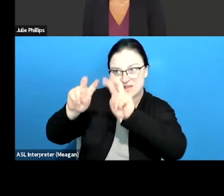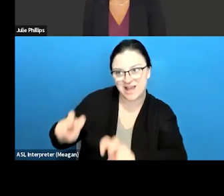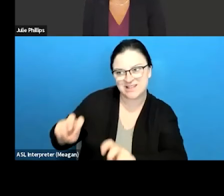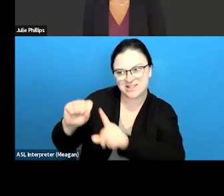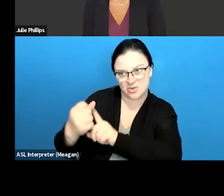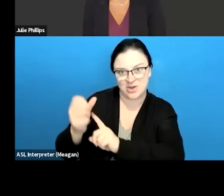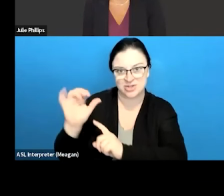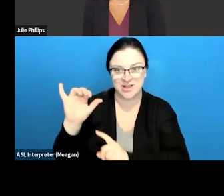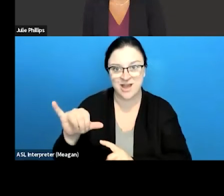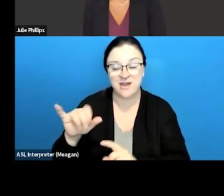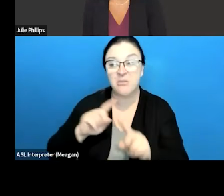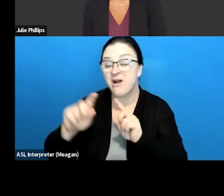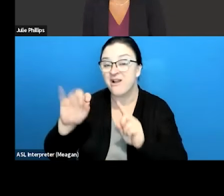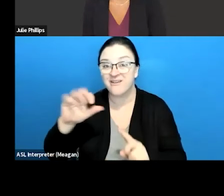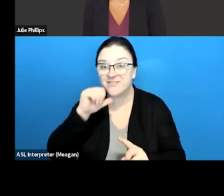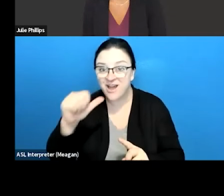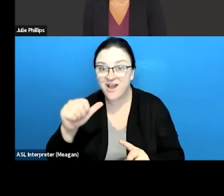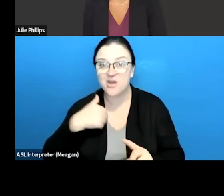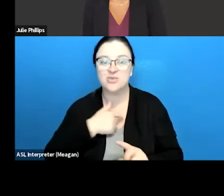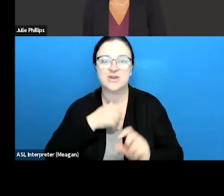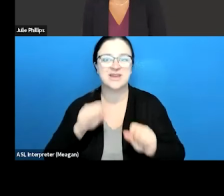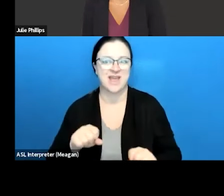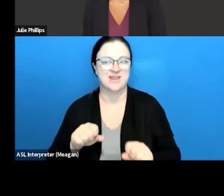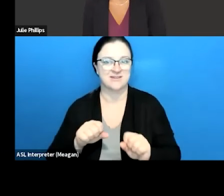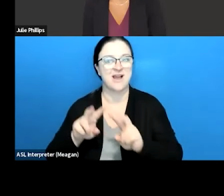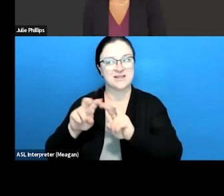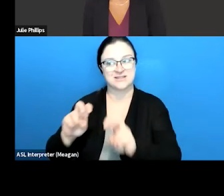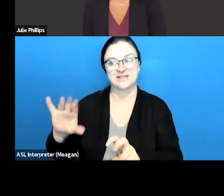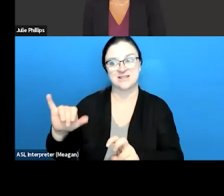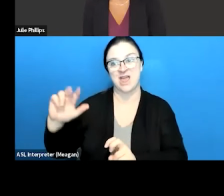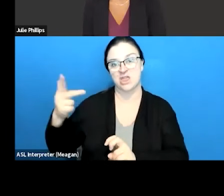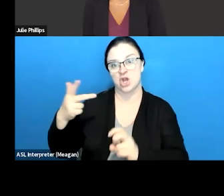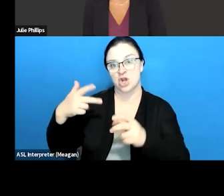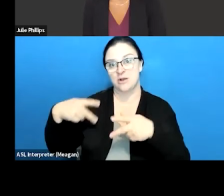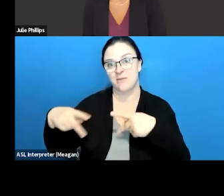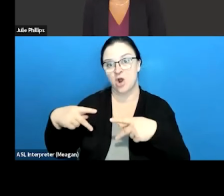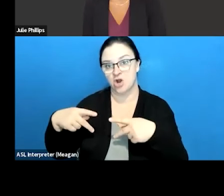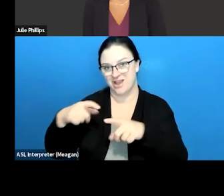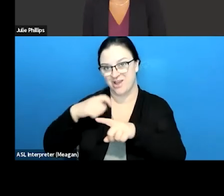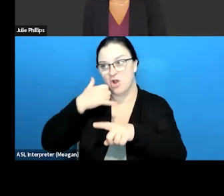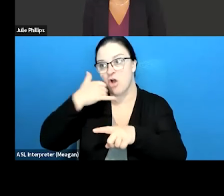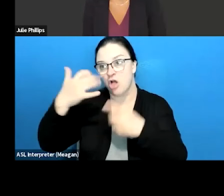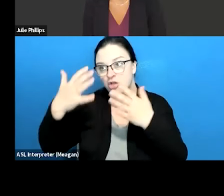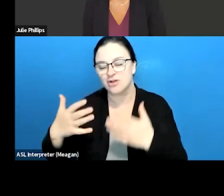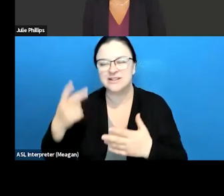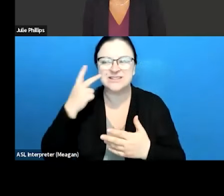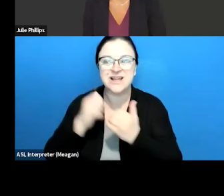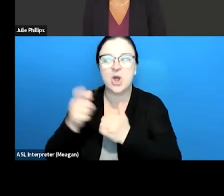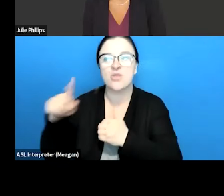But if not, we can always assist that third party caller in how they can best work with the individual